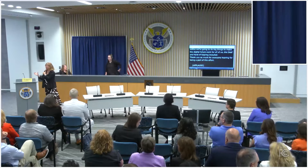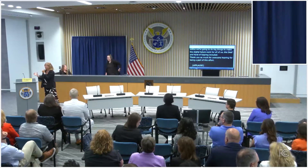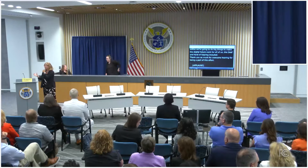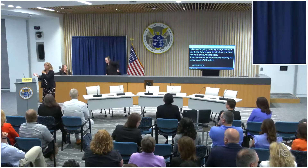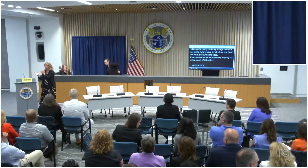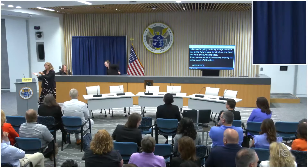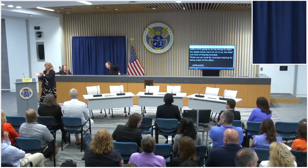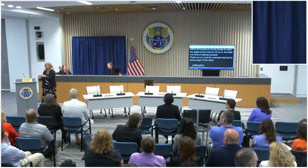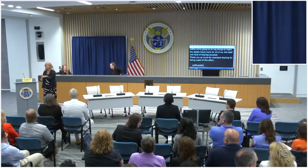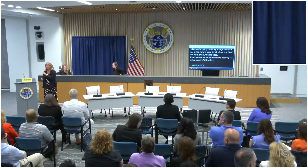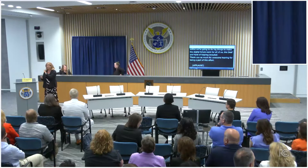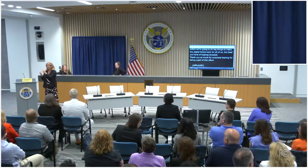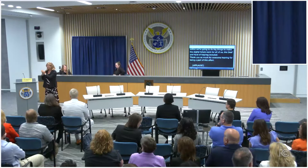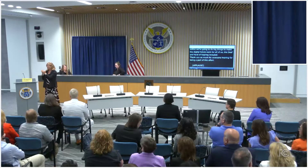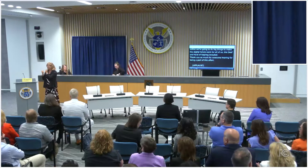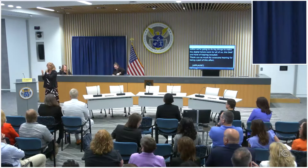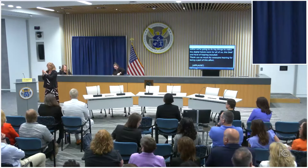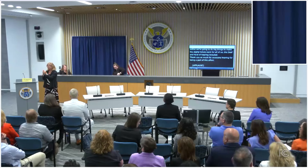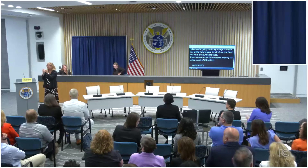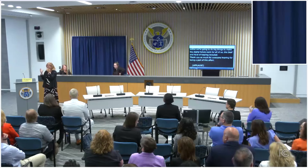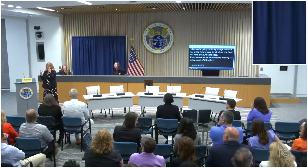INCLUDED. THANK YOU SO MUCH FOR EVERYONE HEARING FOR BEING A PART OF THIS EFFORT.